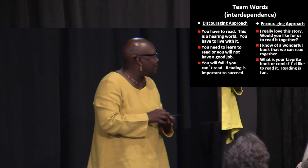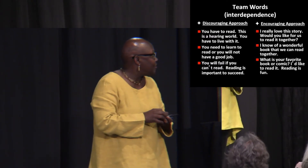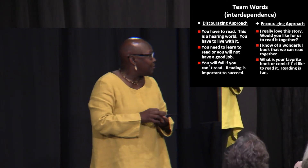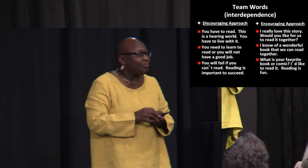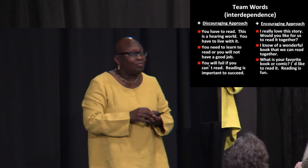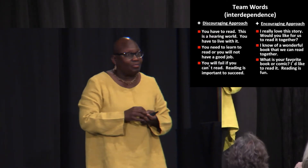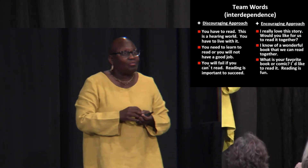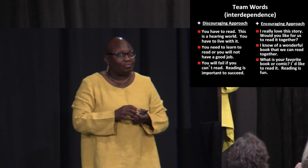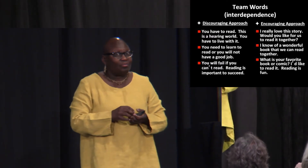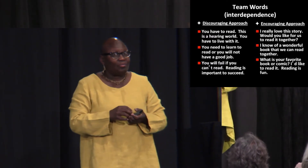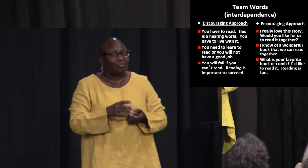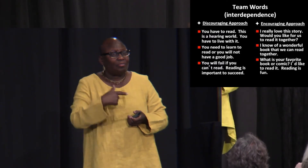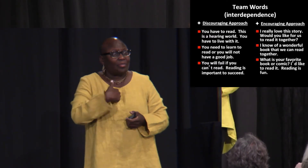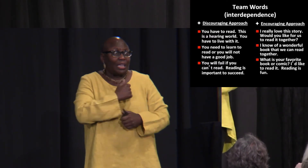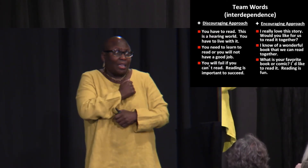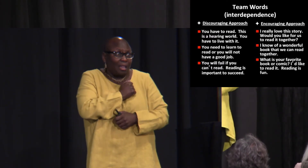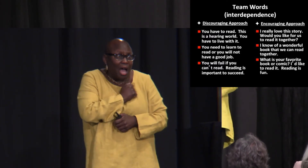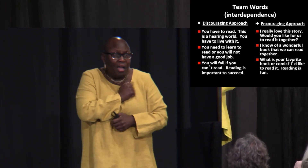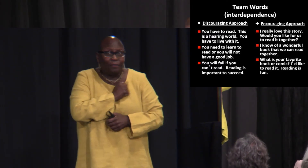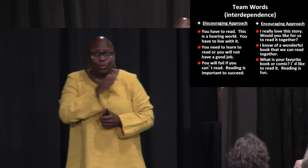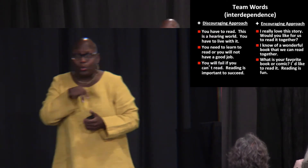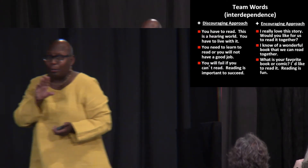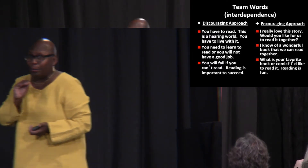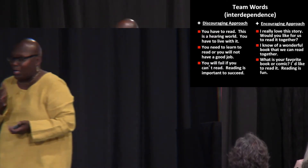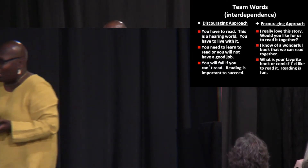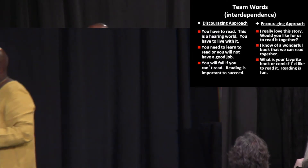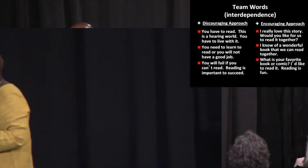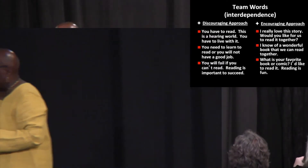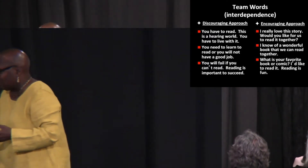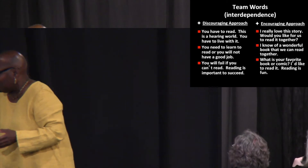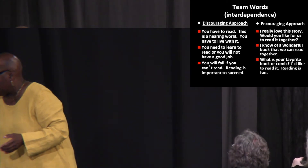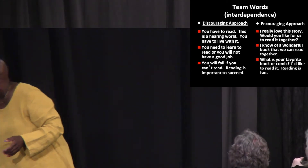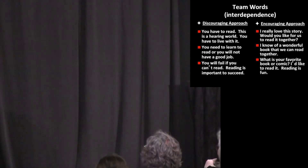Oh they just have to read or they don't get a good job. Well if they don't learn to read,